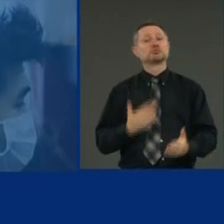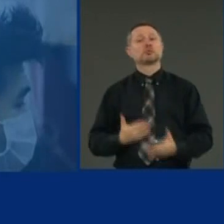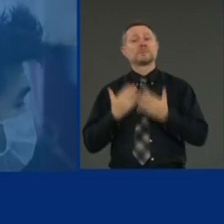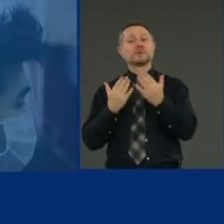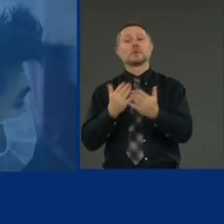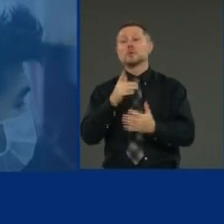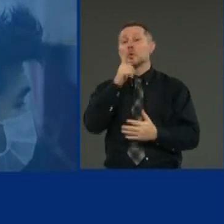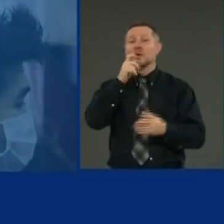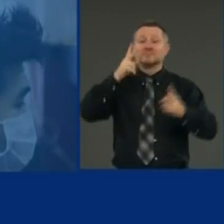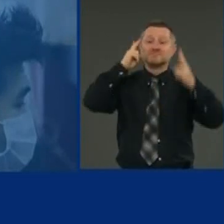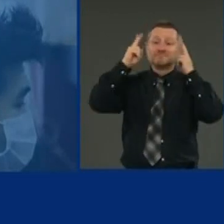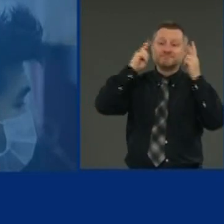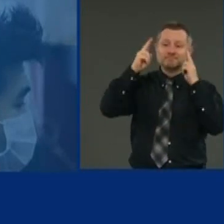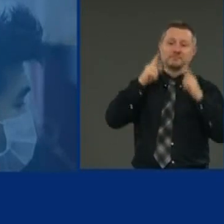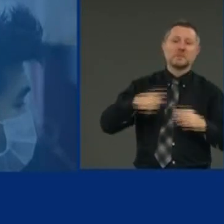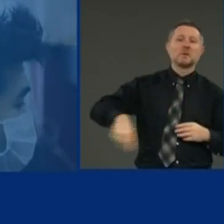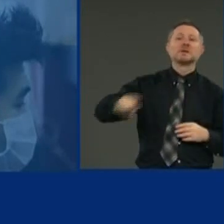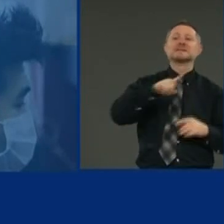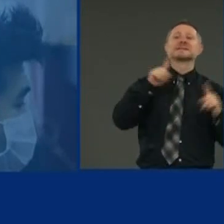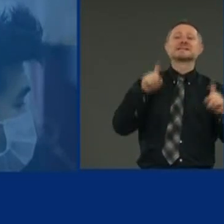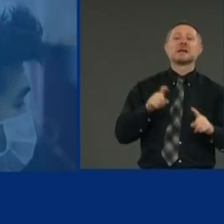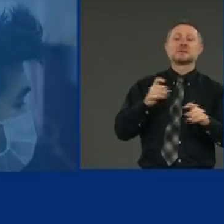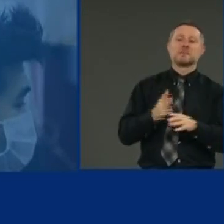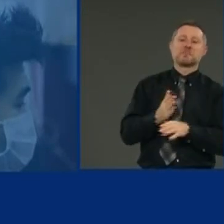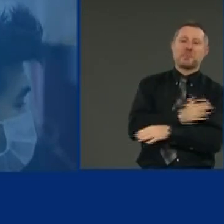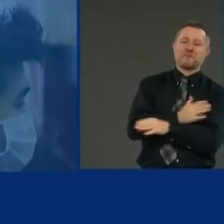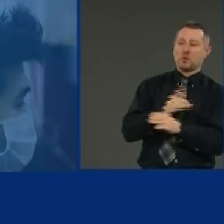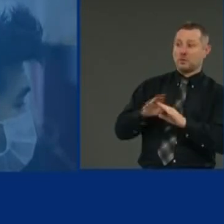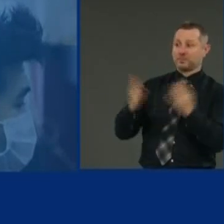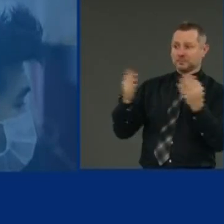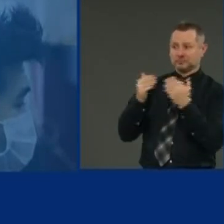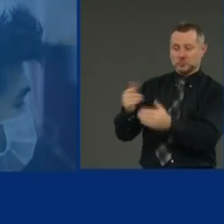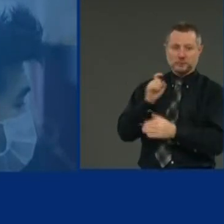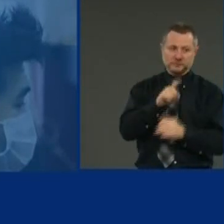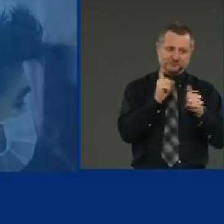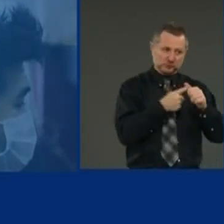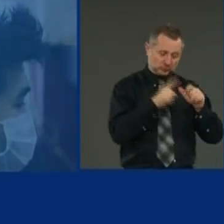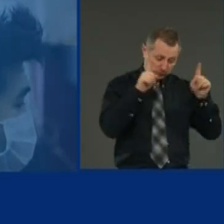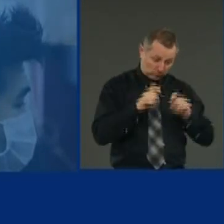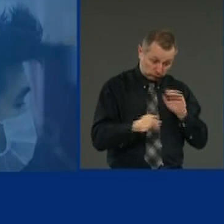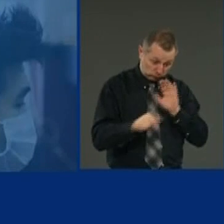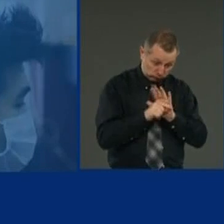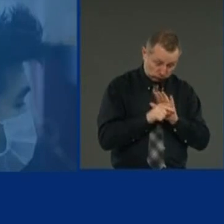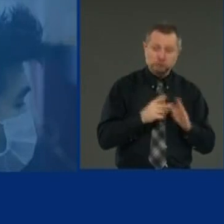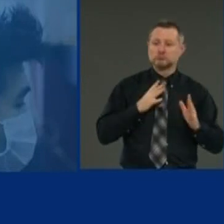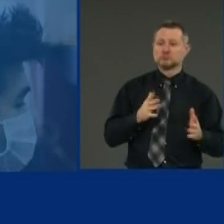EVERY TWO WEEKS. WE RECOMMEND THAT PROFESSIONALS